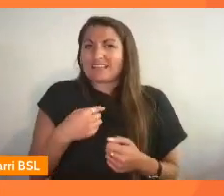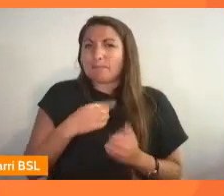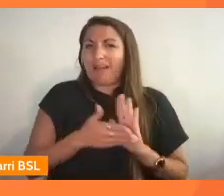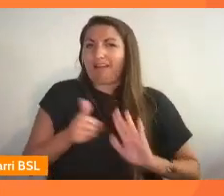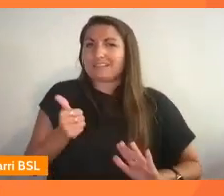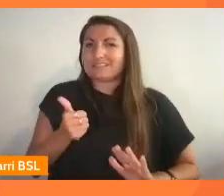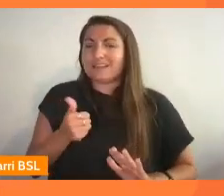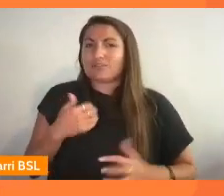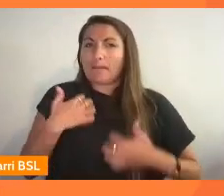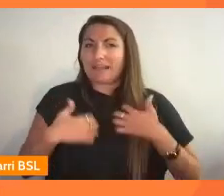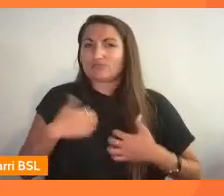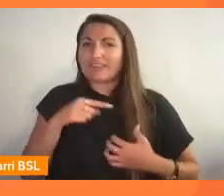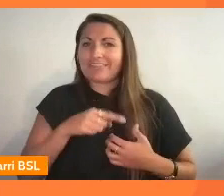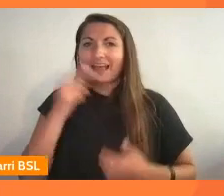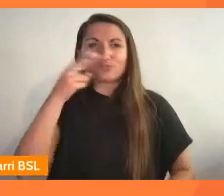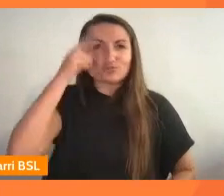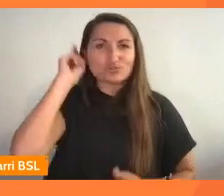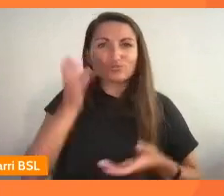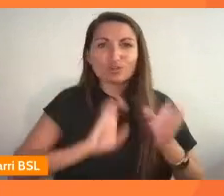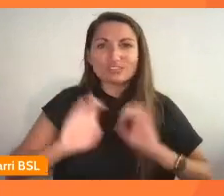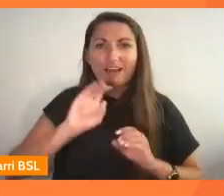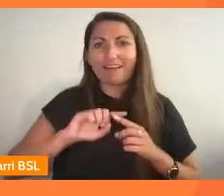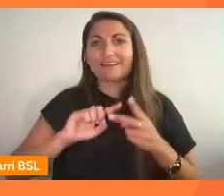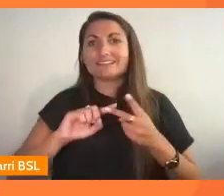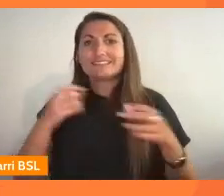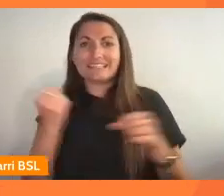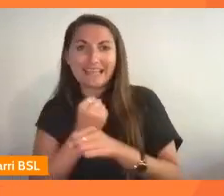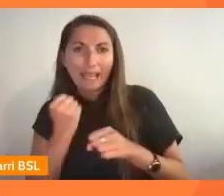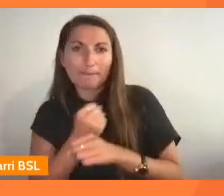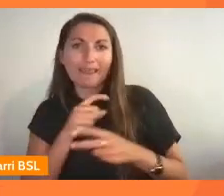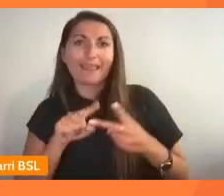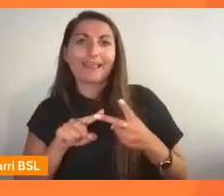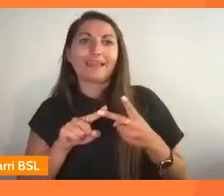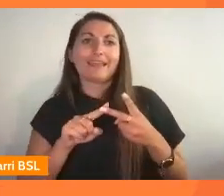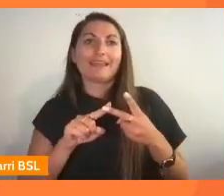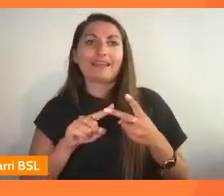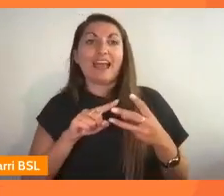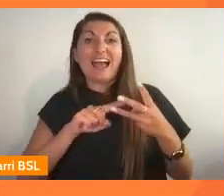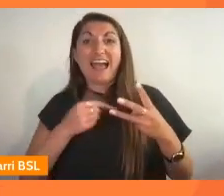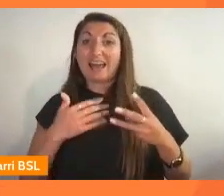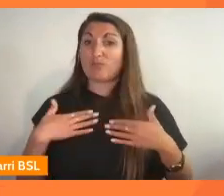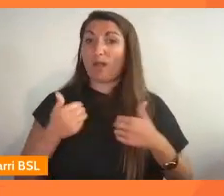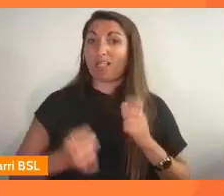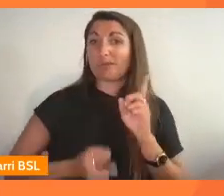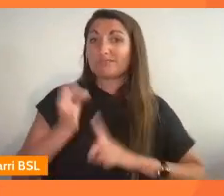I am really interested in that field of neuroscience and gaming and kind of making you feel better and how you can increase